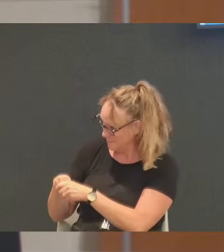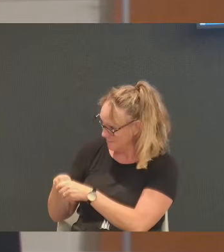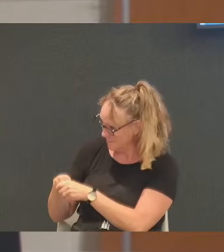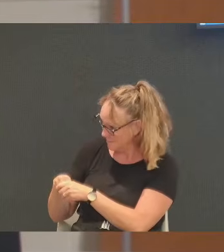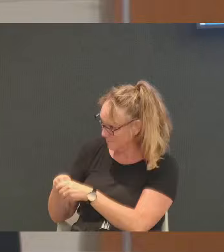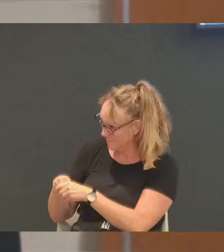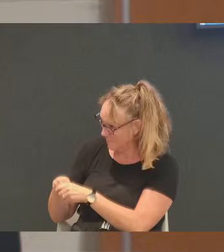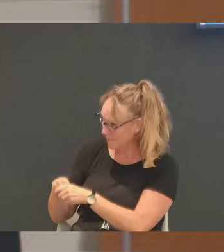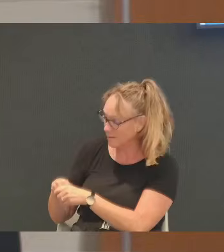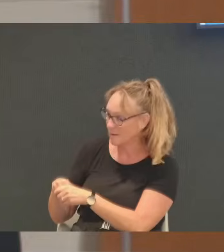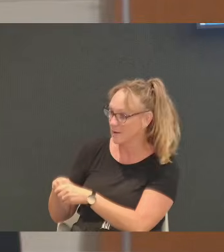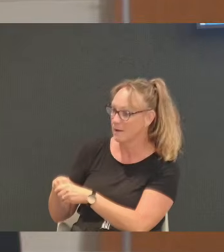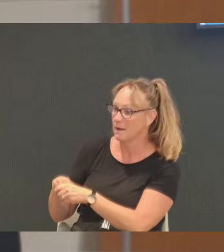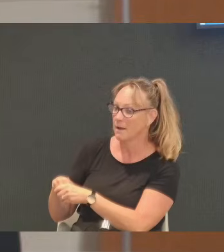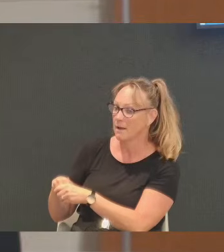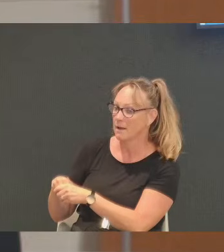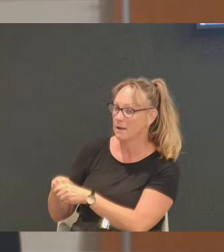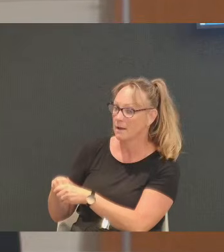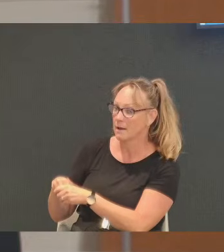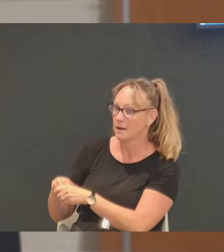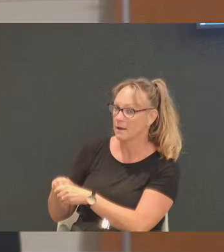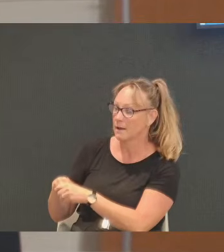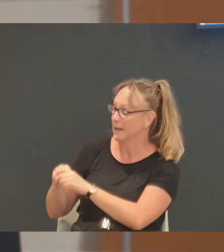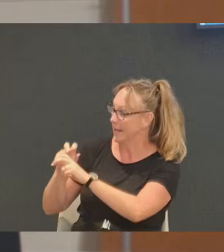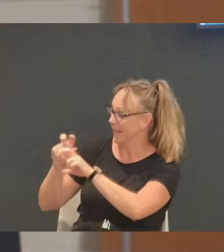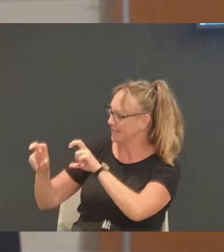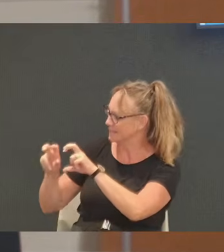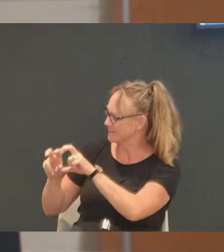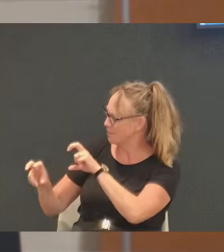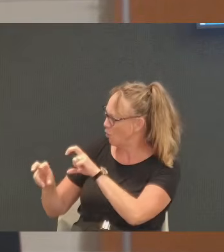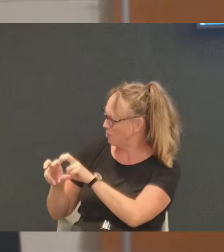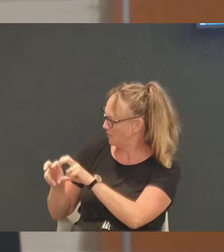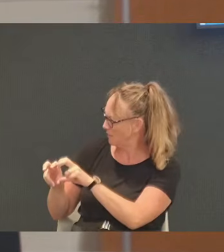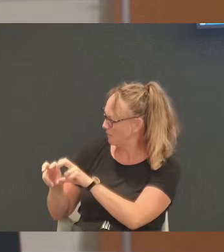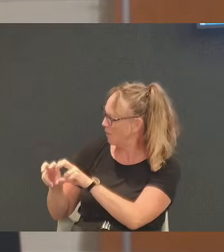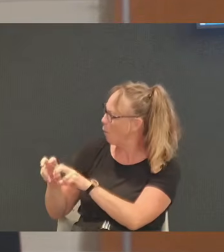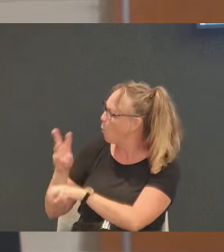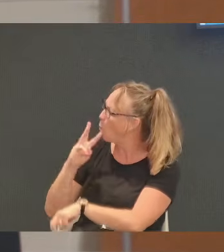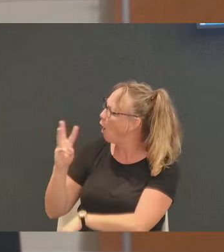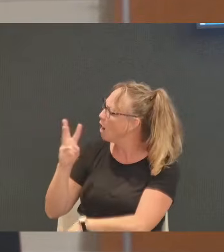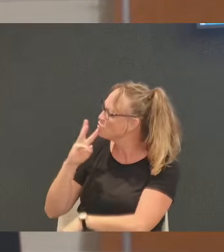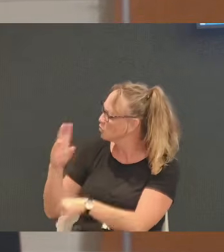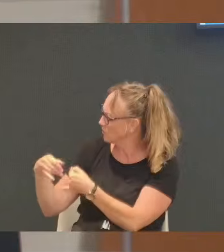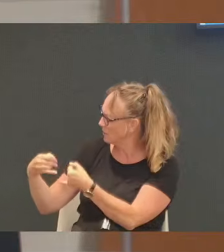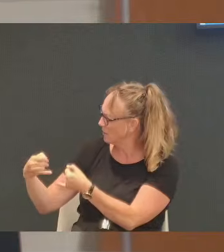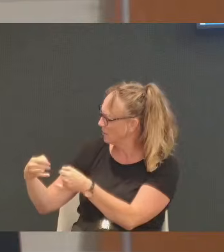Regional Safety Complex by way of installing a new water line. and because they have control